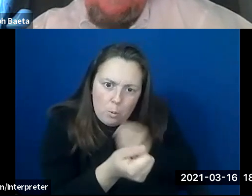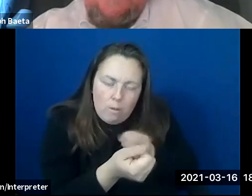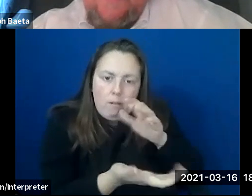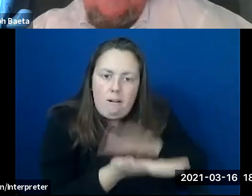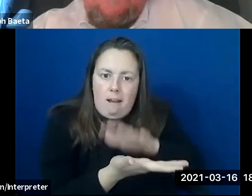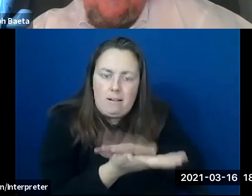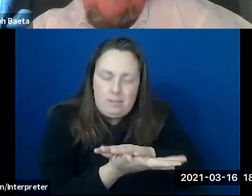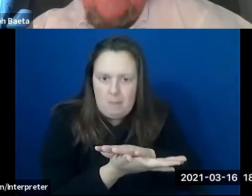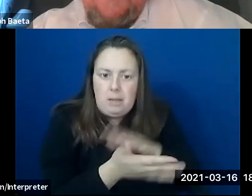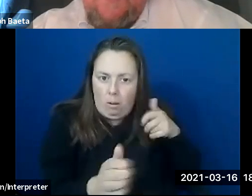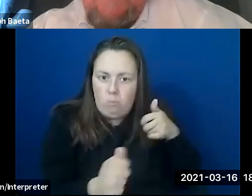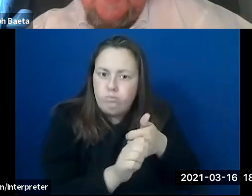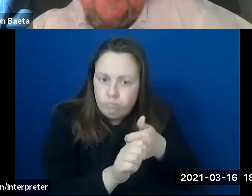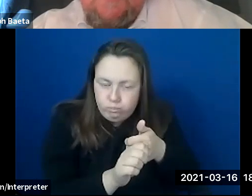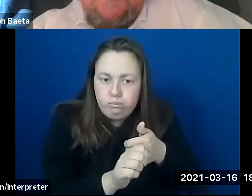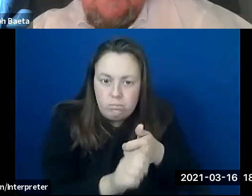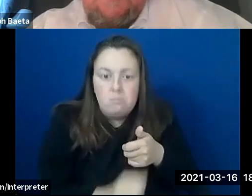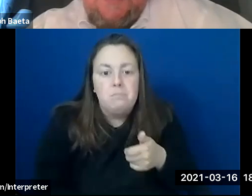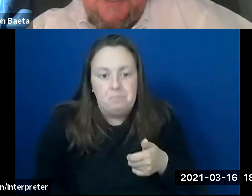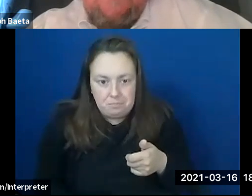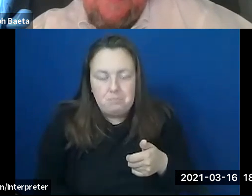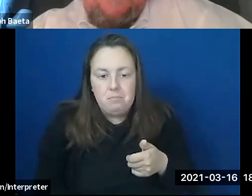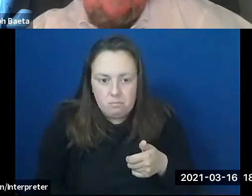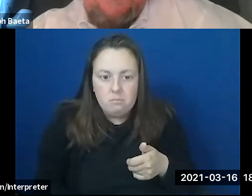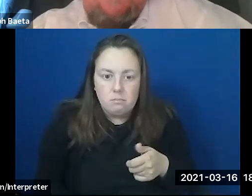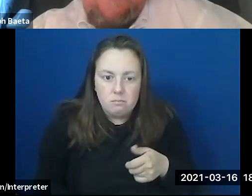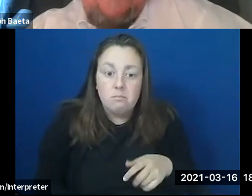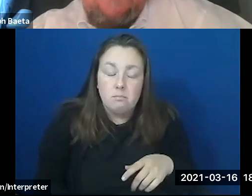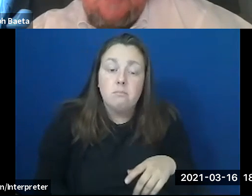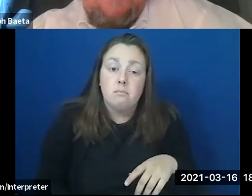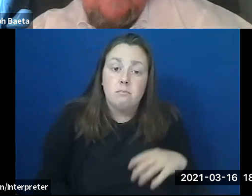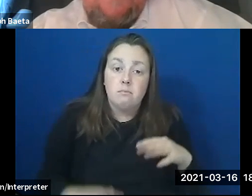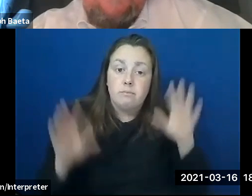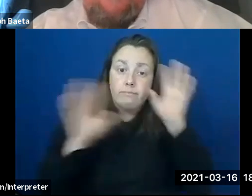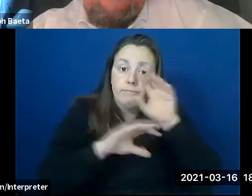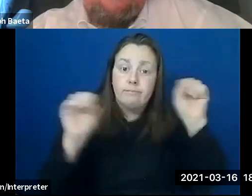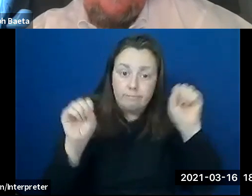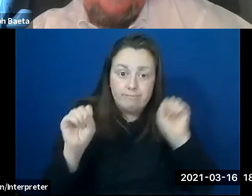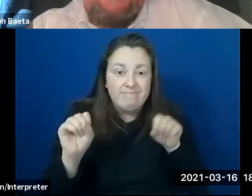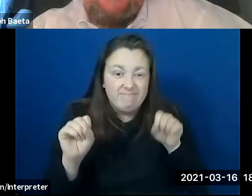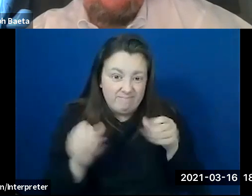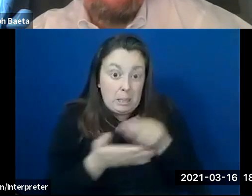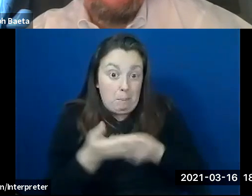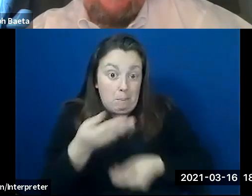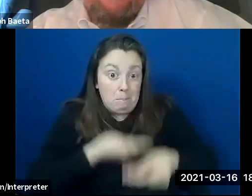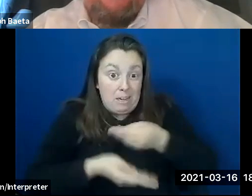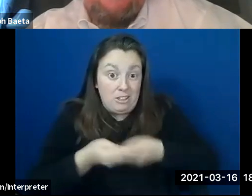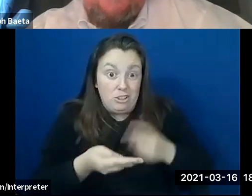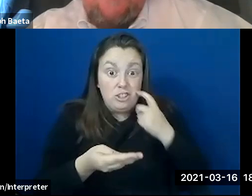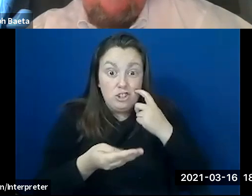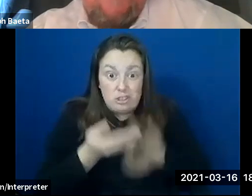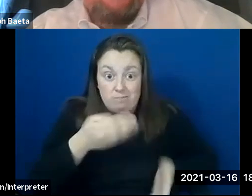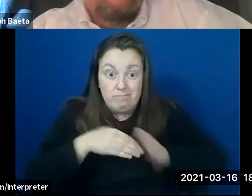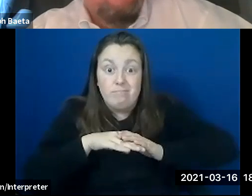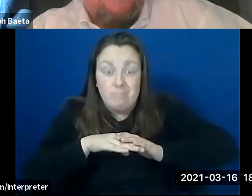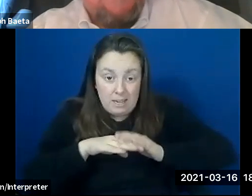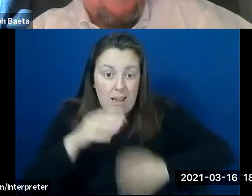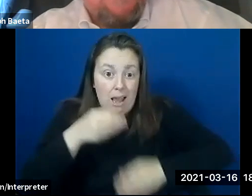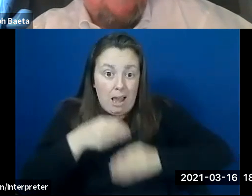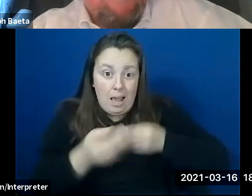Joseph Baeta: Added to that, we have added to our budget 100,000 almost $100,000 worth of Tutoring for next year, starting as soon as July 1 we have some issues that.